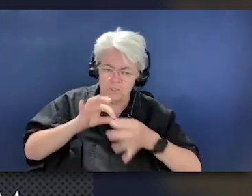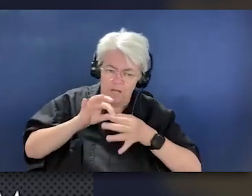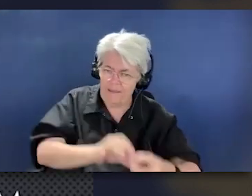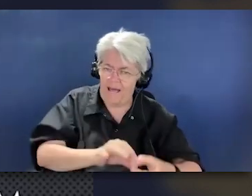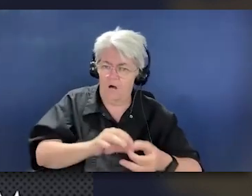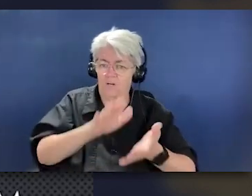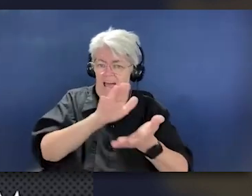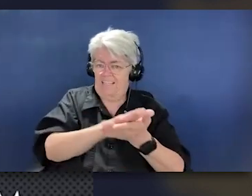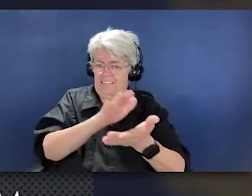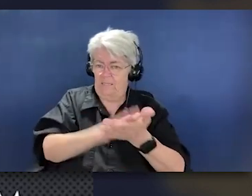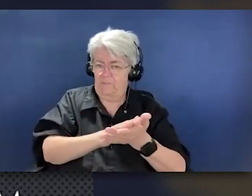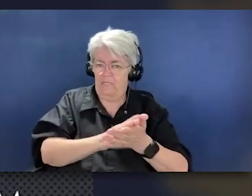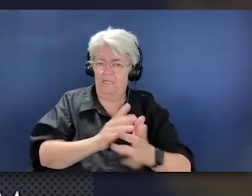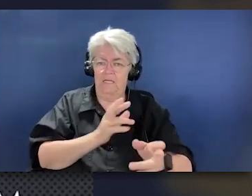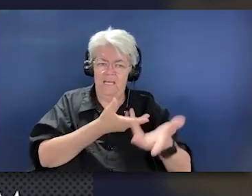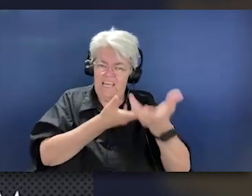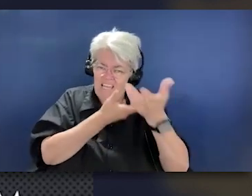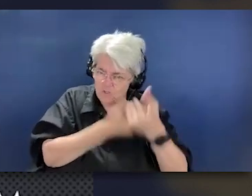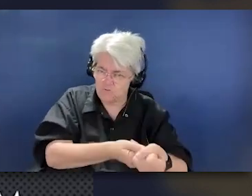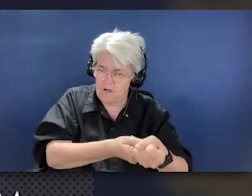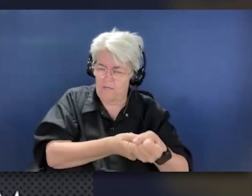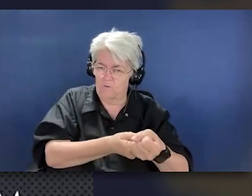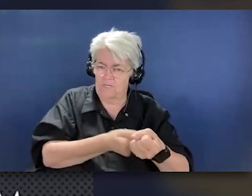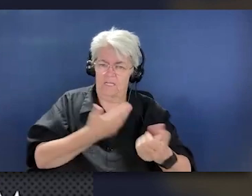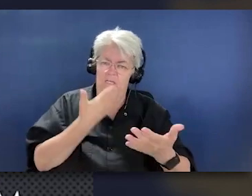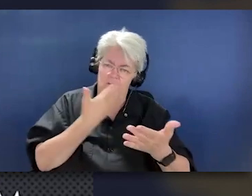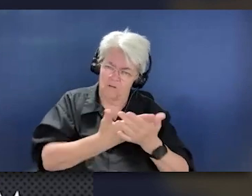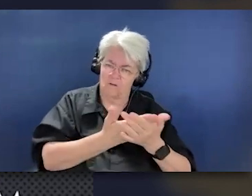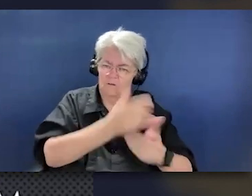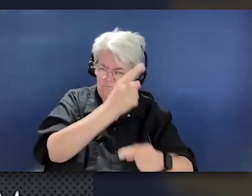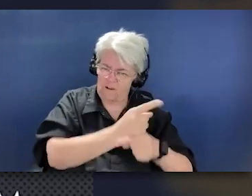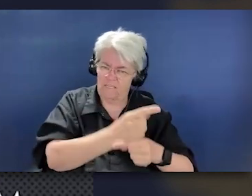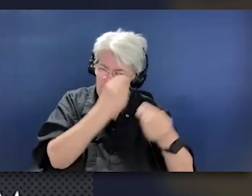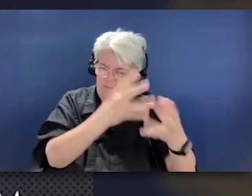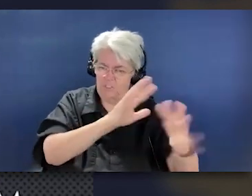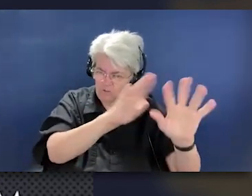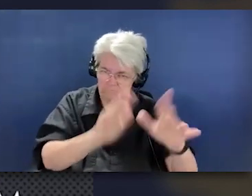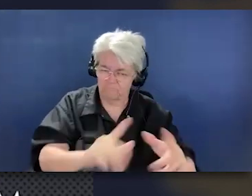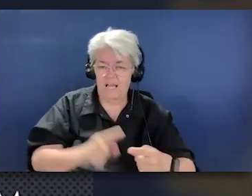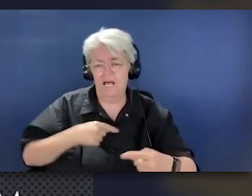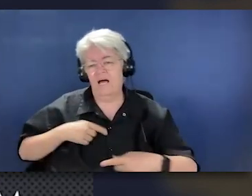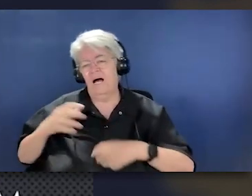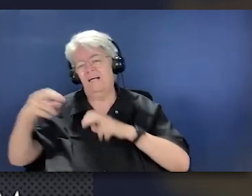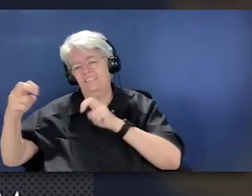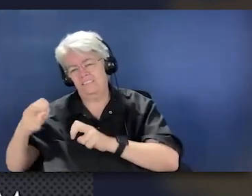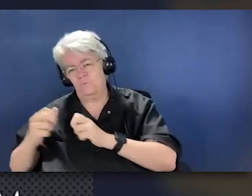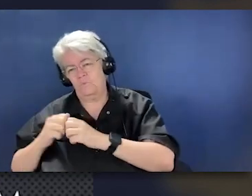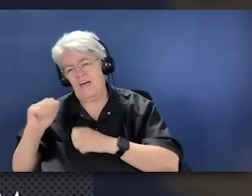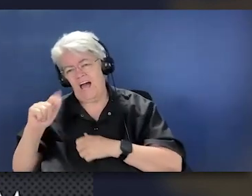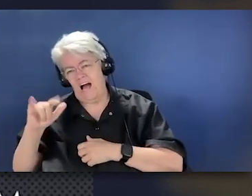therefore I got to talk a little to Allison last night at dinner. I feel good about the guidance